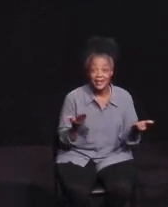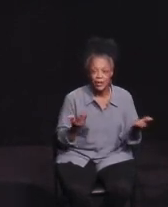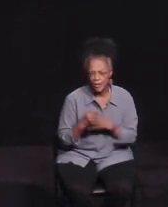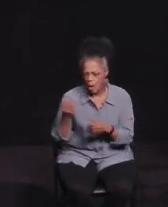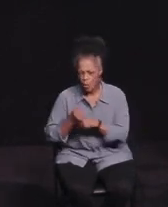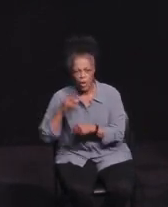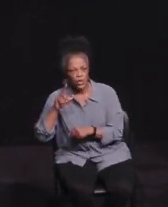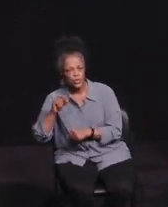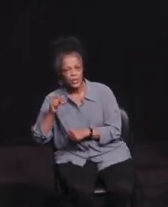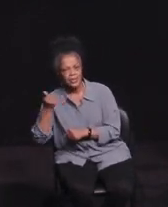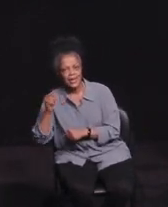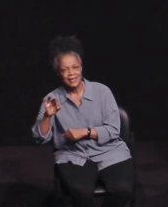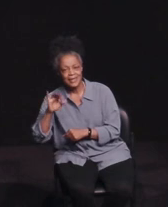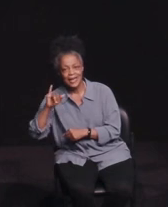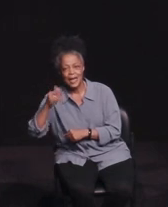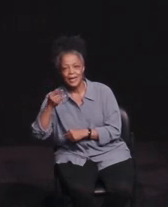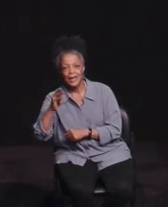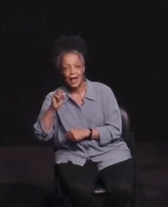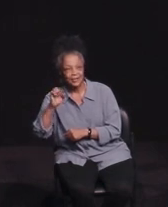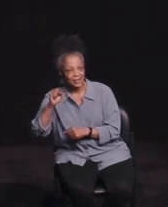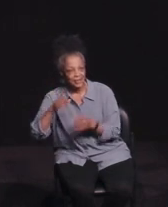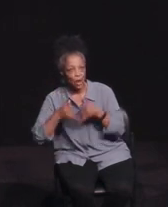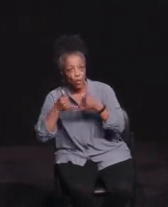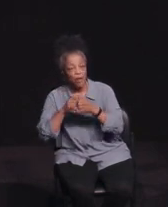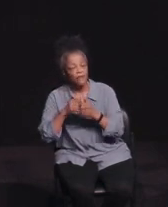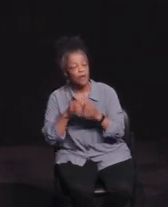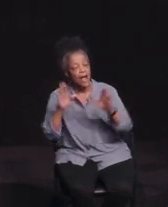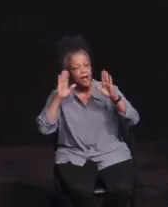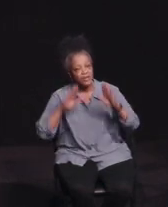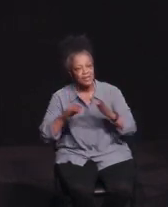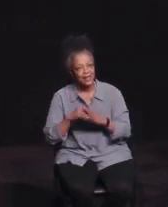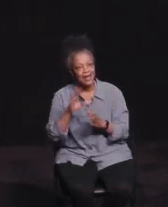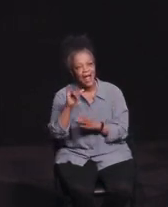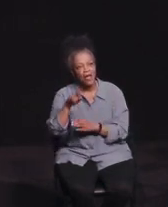Ignatz Award for outstanding anthology; "Drawing Power,"